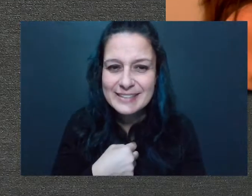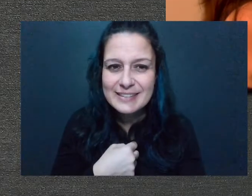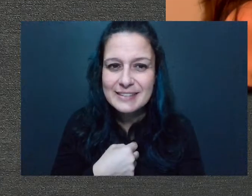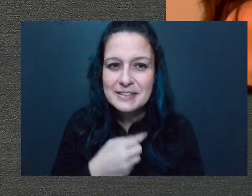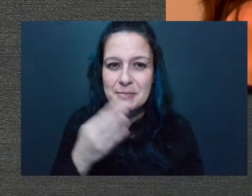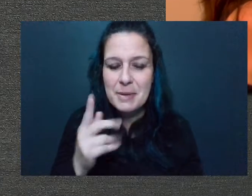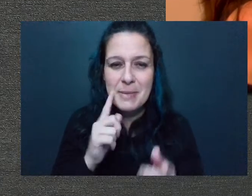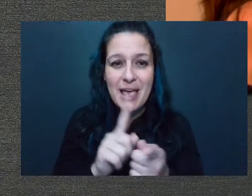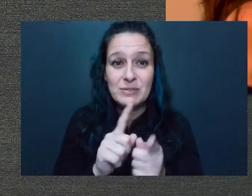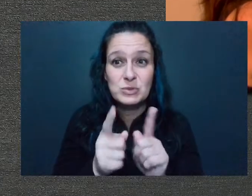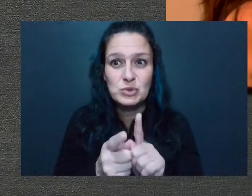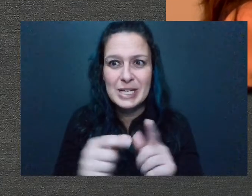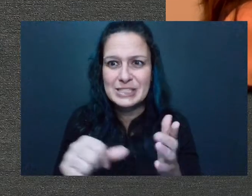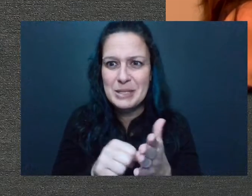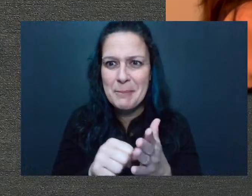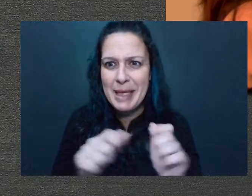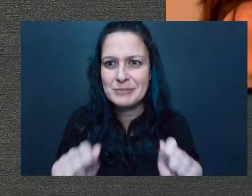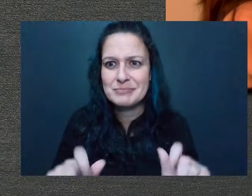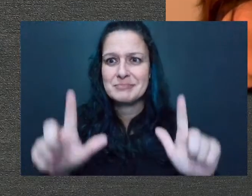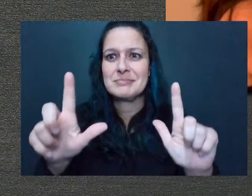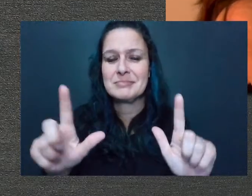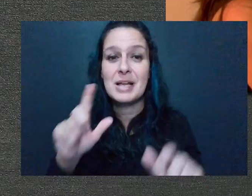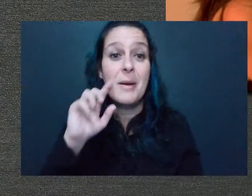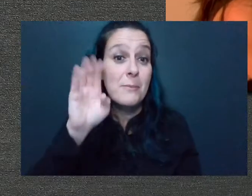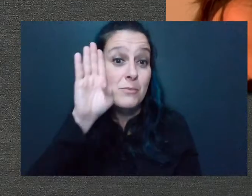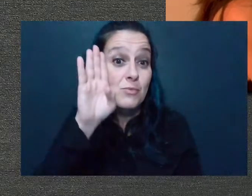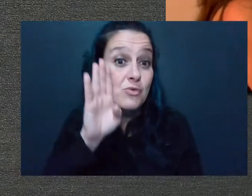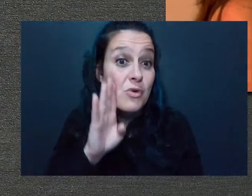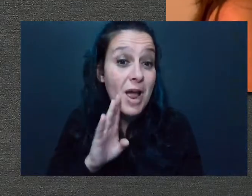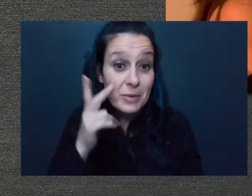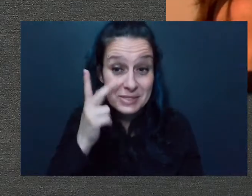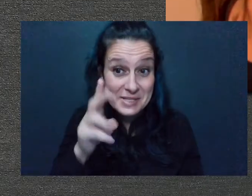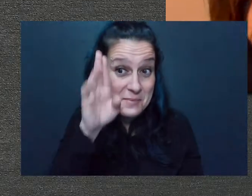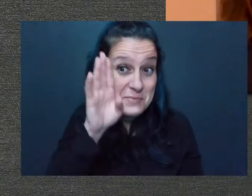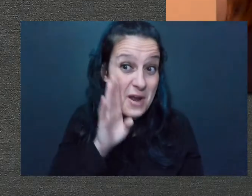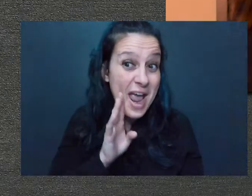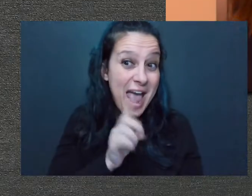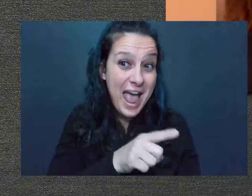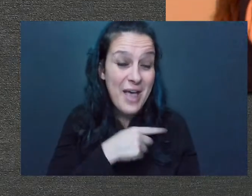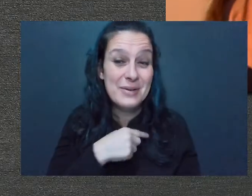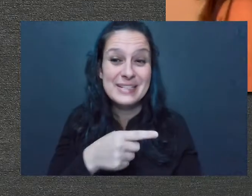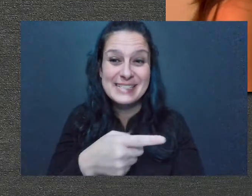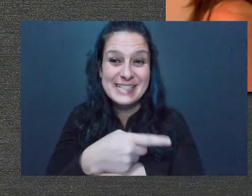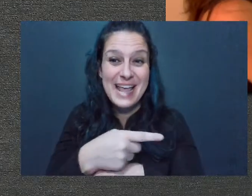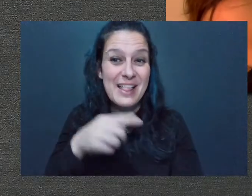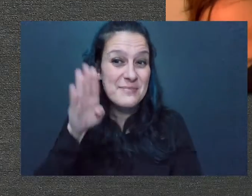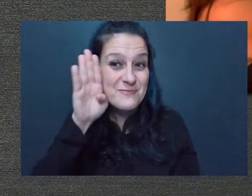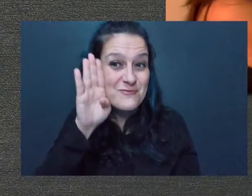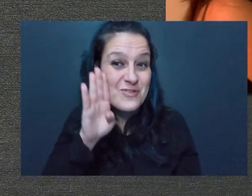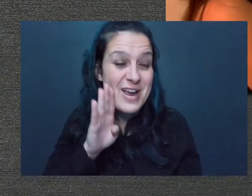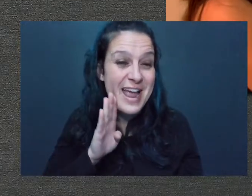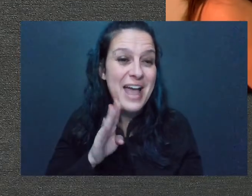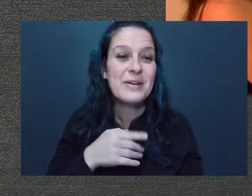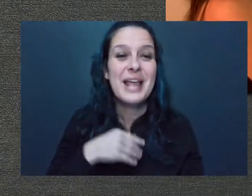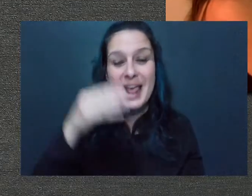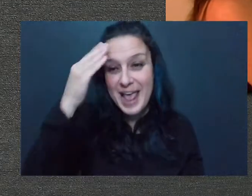I might have to change pages here. [Communication Device] Brown. Do you see a little brown down there and on his head a little bit?